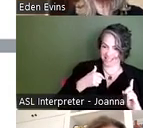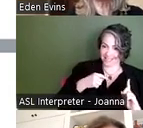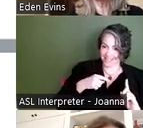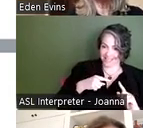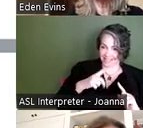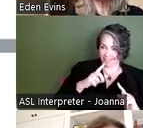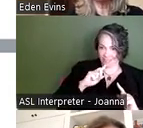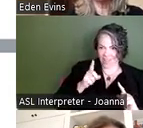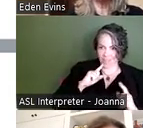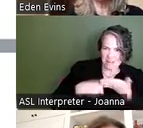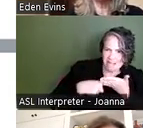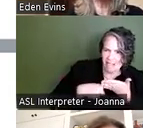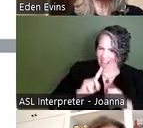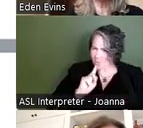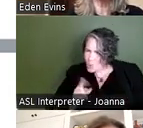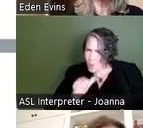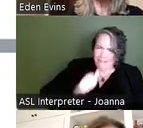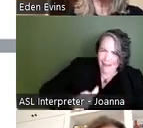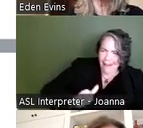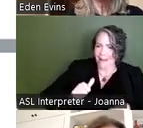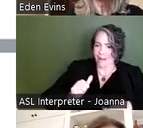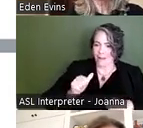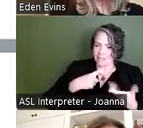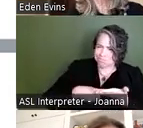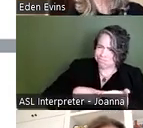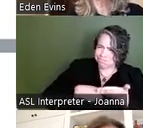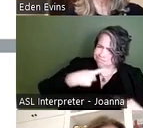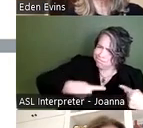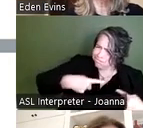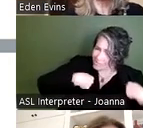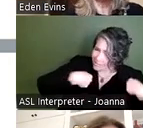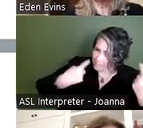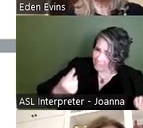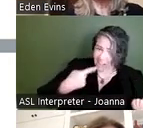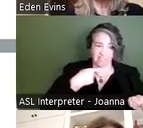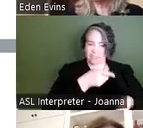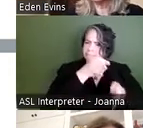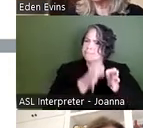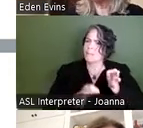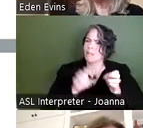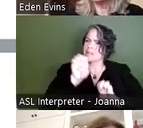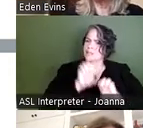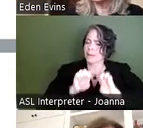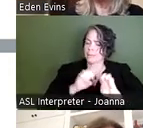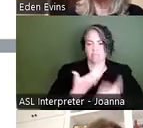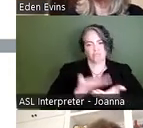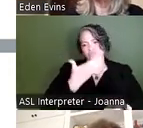kind of brilliant experimental design, they showed that there is a gateway drug phenomenon.